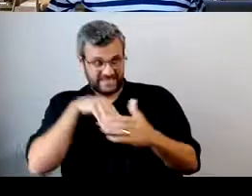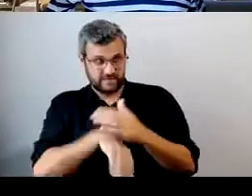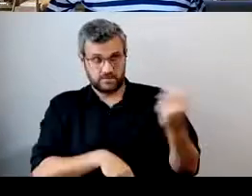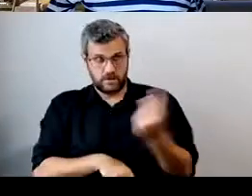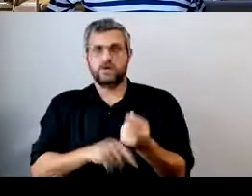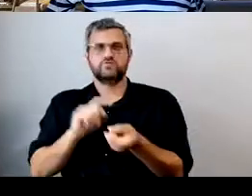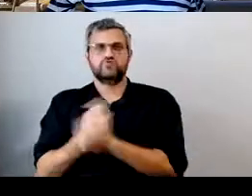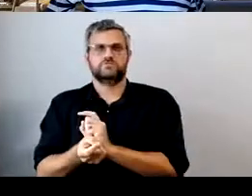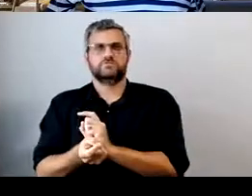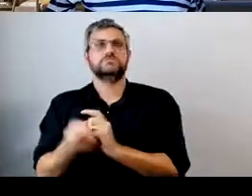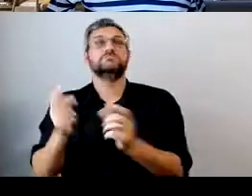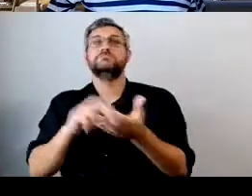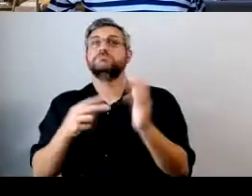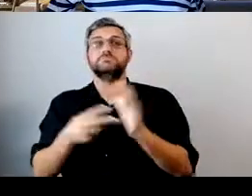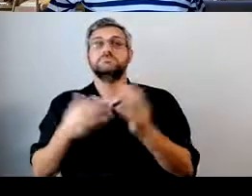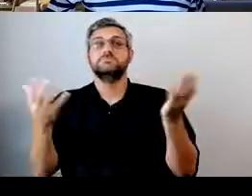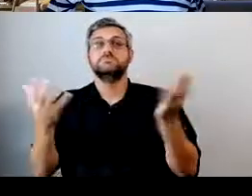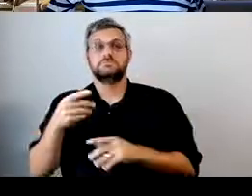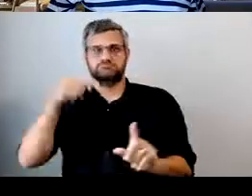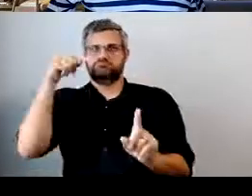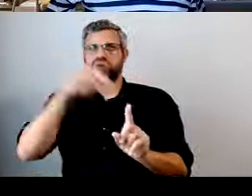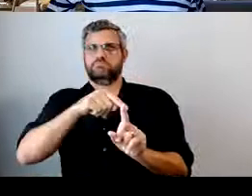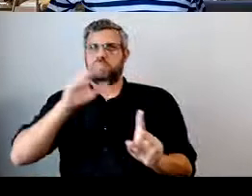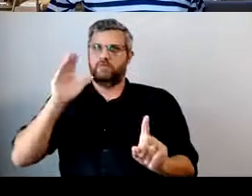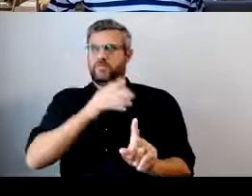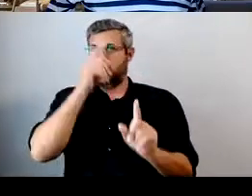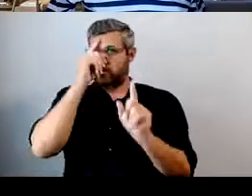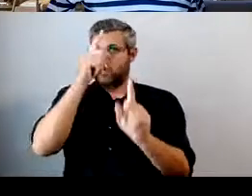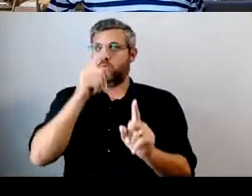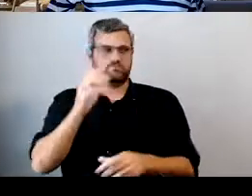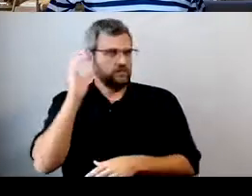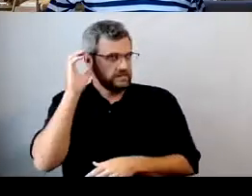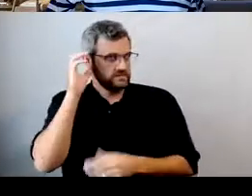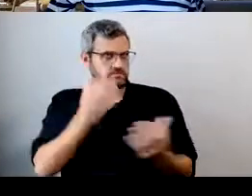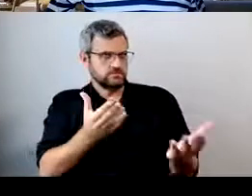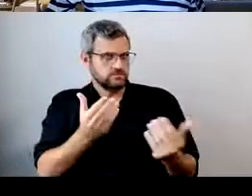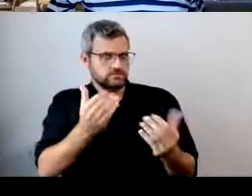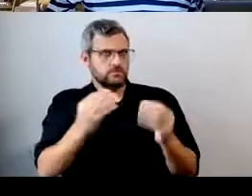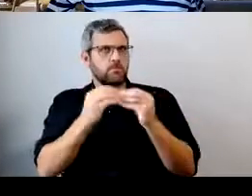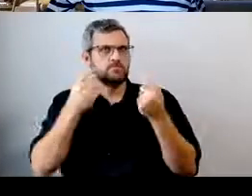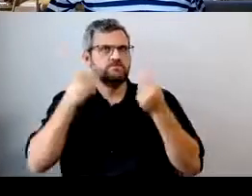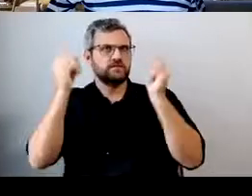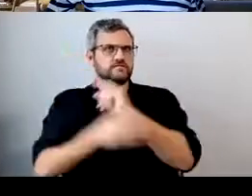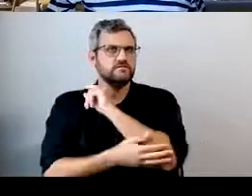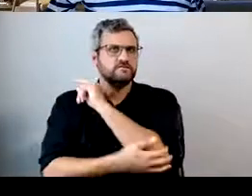They need to be a center, their goals need to be listened to in order for this to be effective. And I know some of you may be thinking, well,